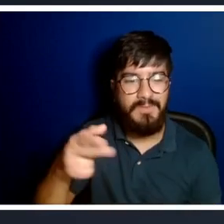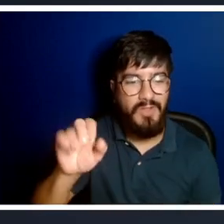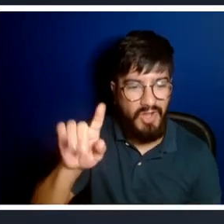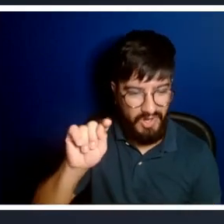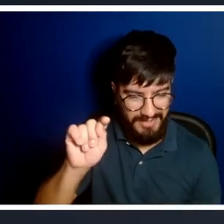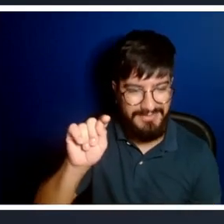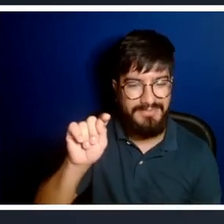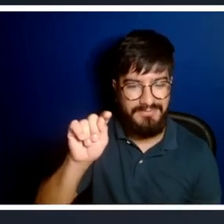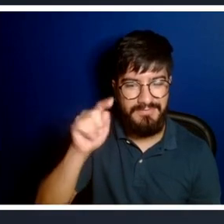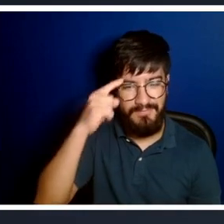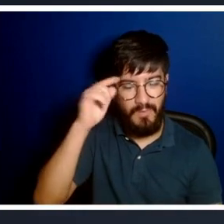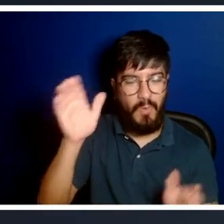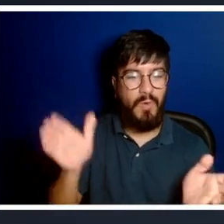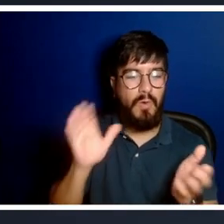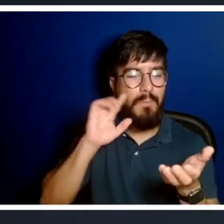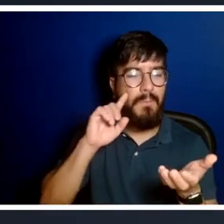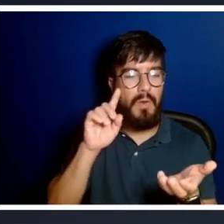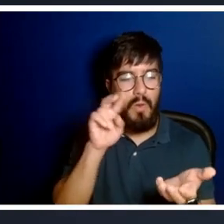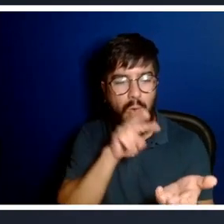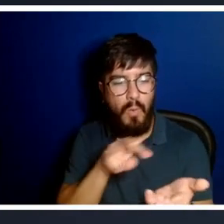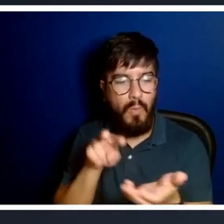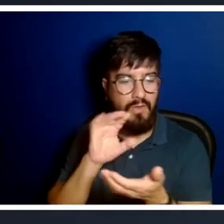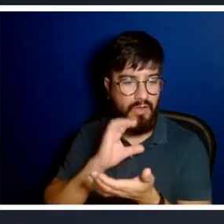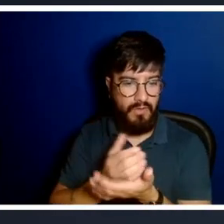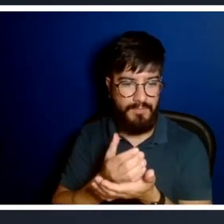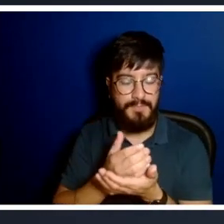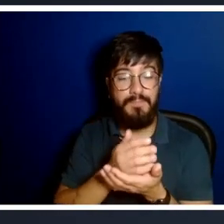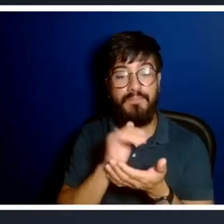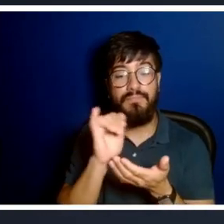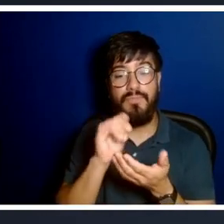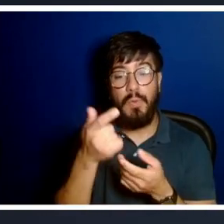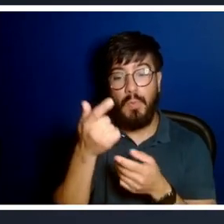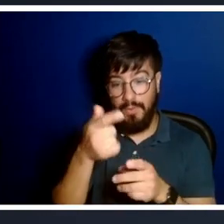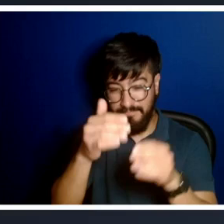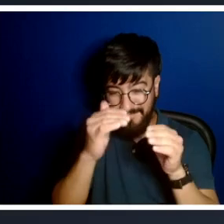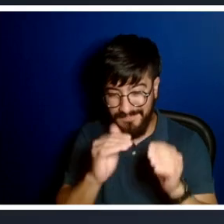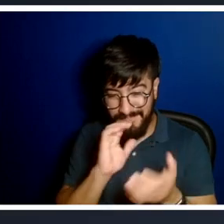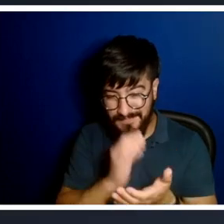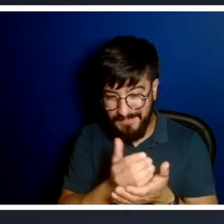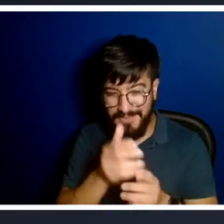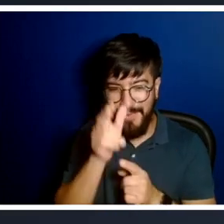another example of the bug making workshop because bugs featured prominently in some of the artwork.